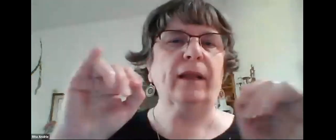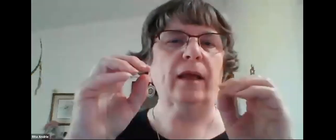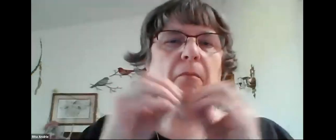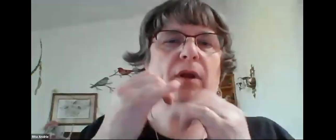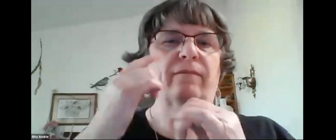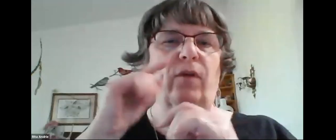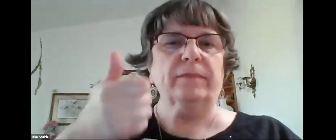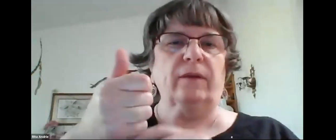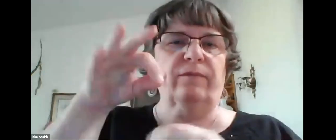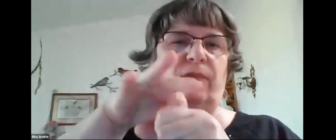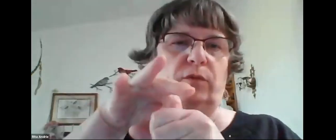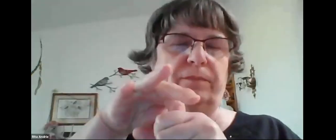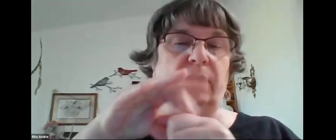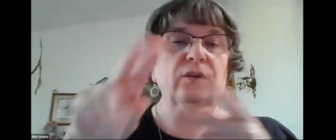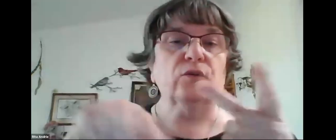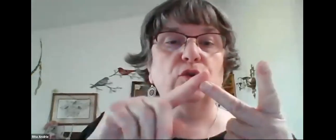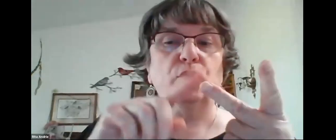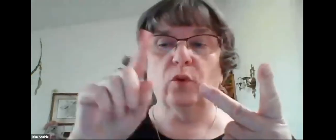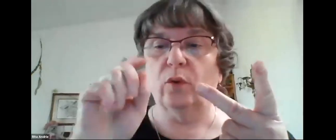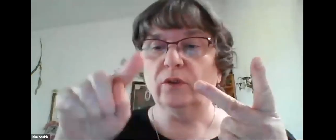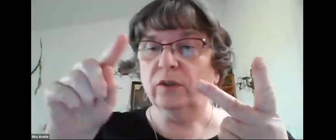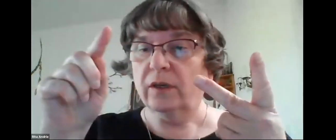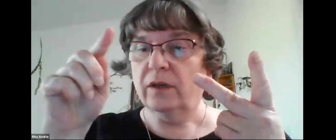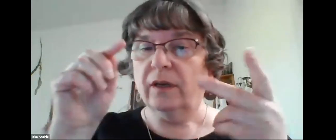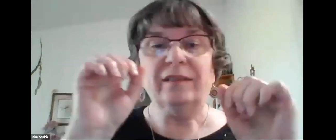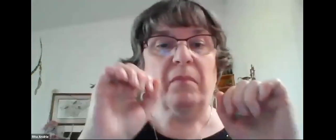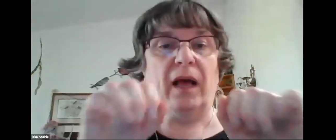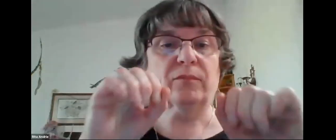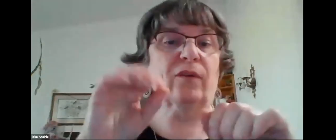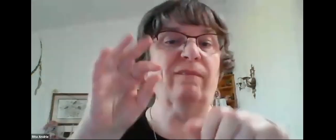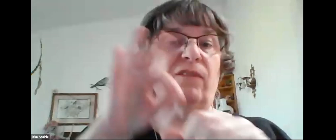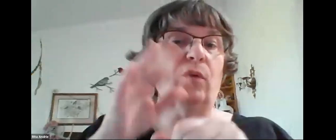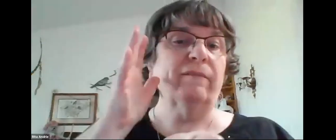Braille? So they can become more independent and vote on their